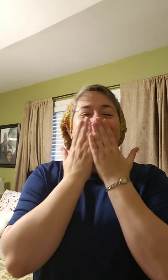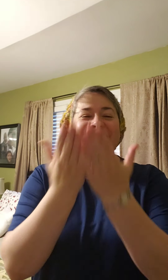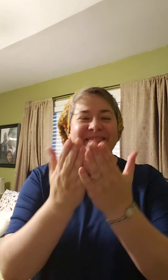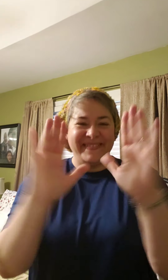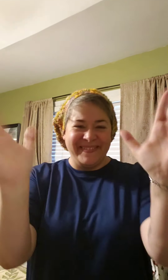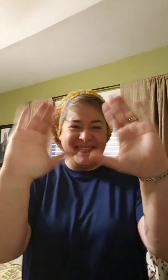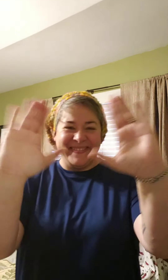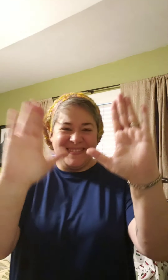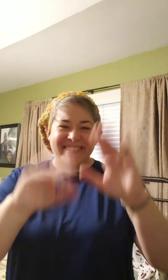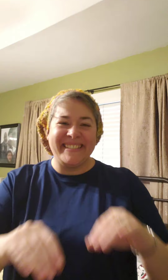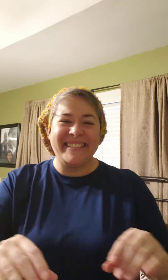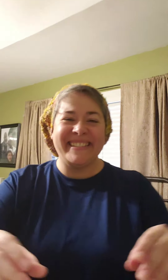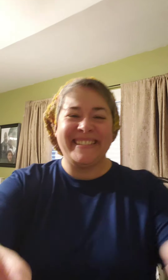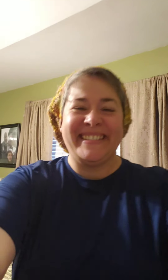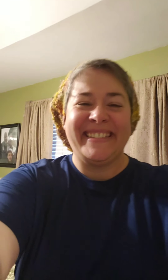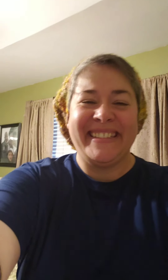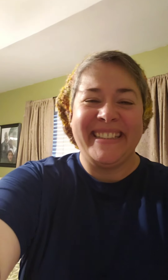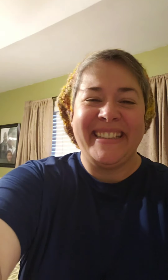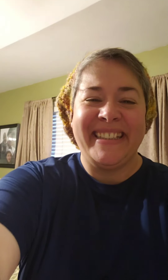www.thistlesandcoos.com